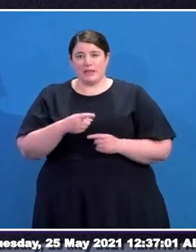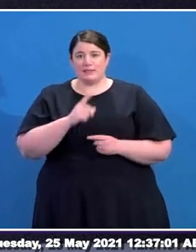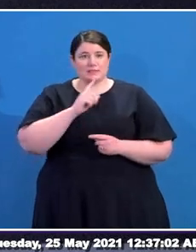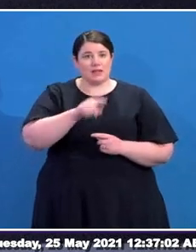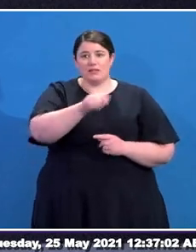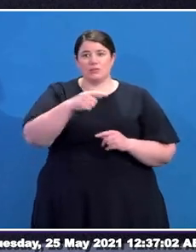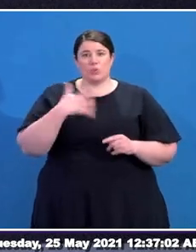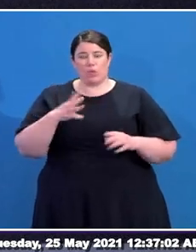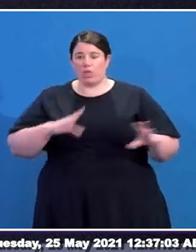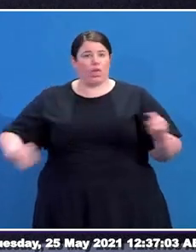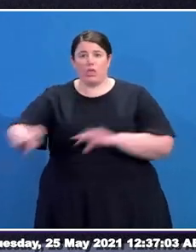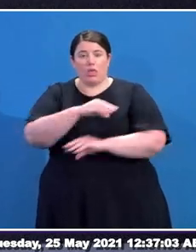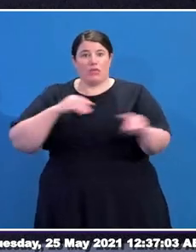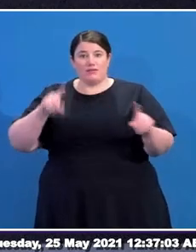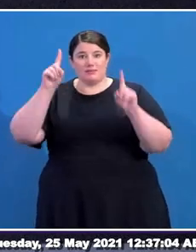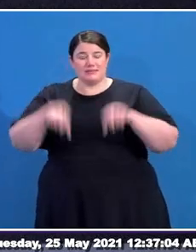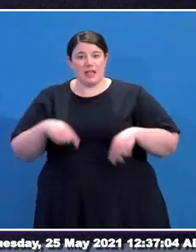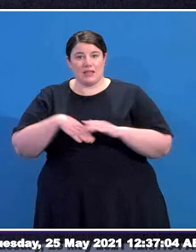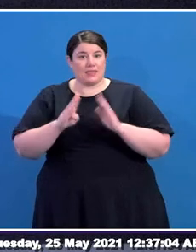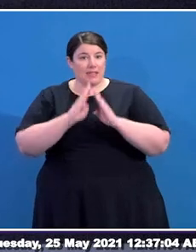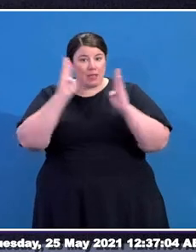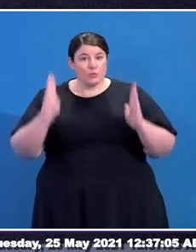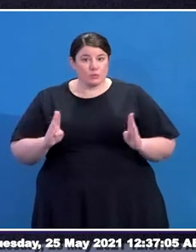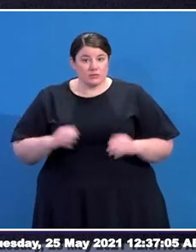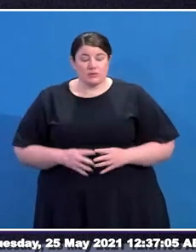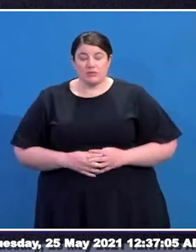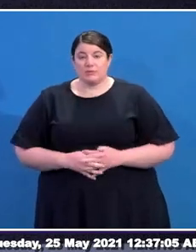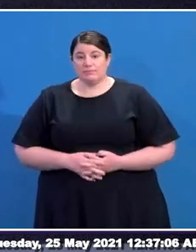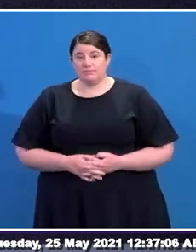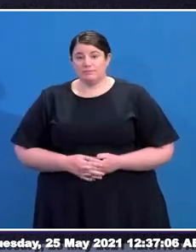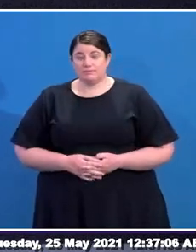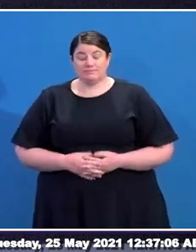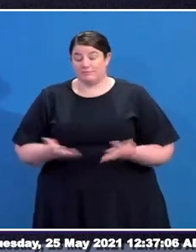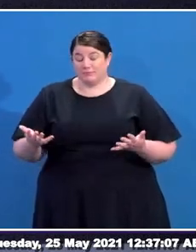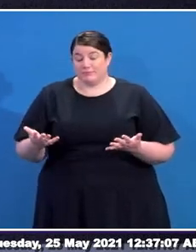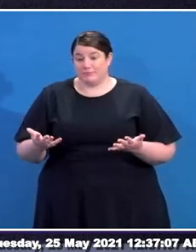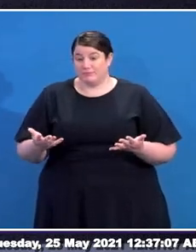So, yes.